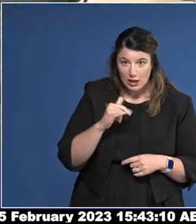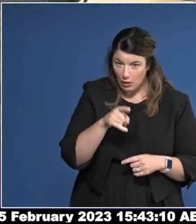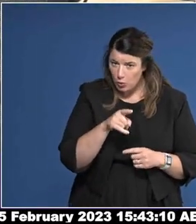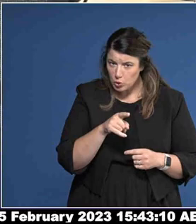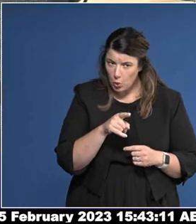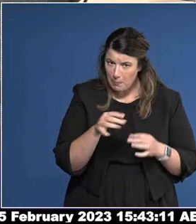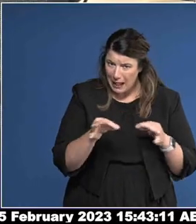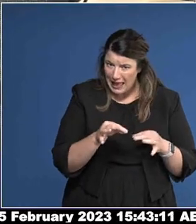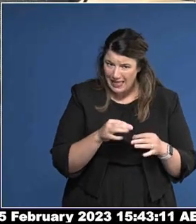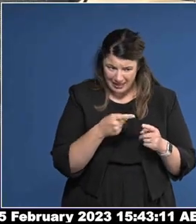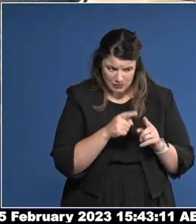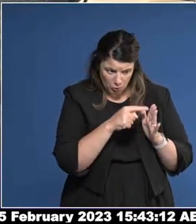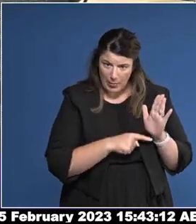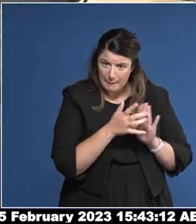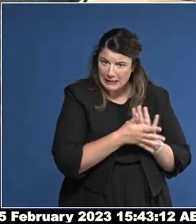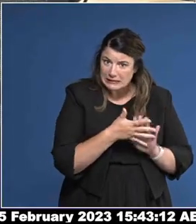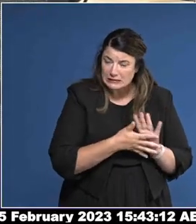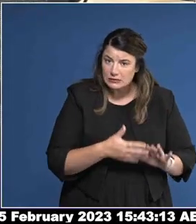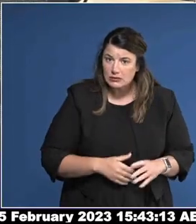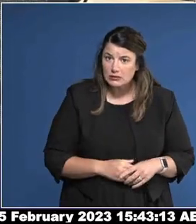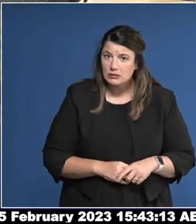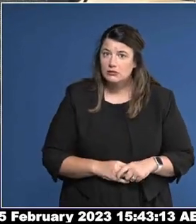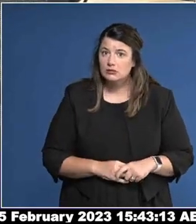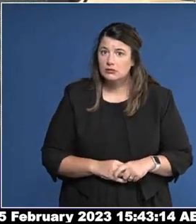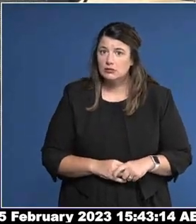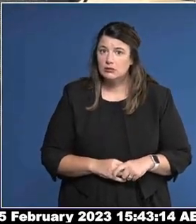No. I mean, that might be the outcome if an individual support worker has